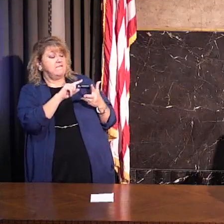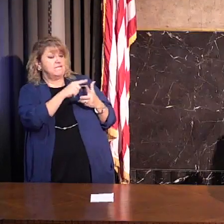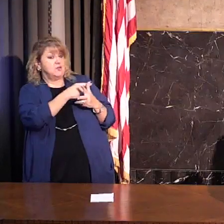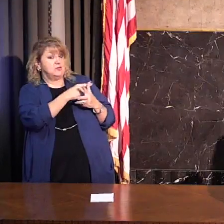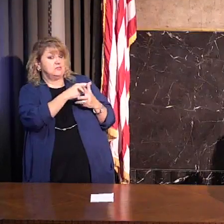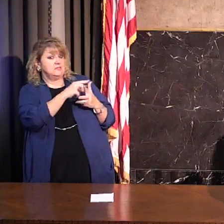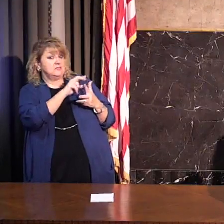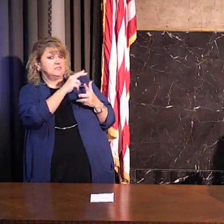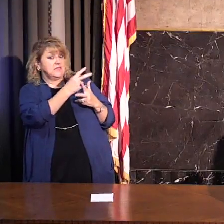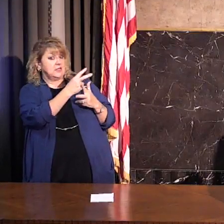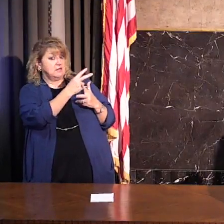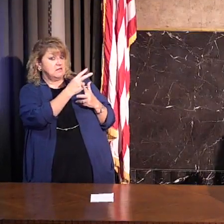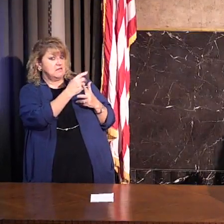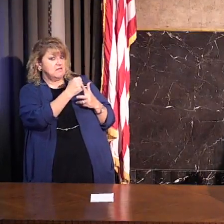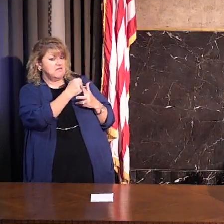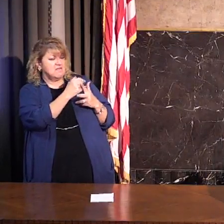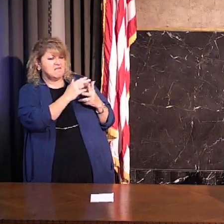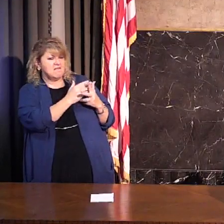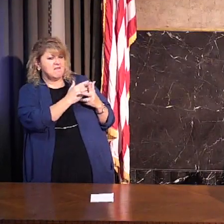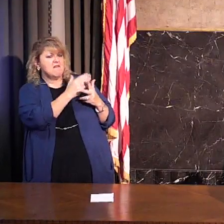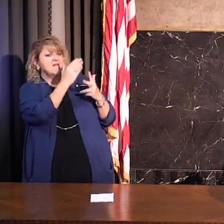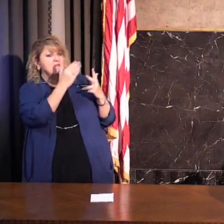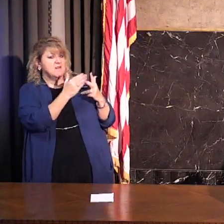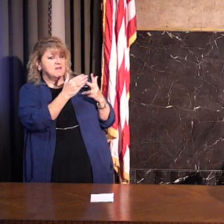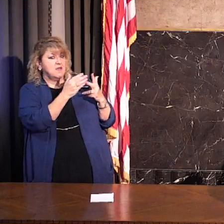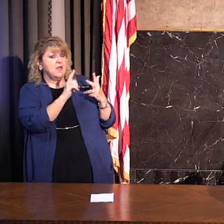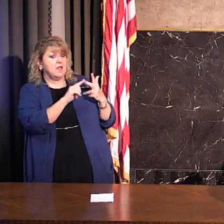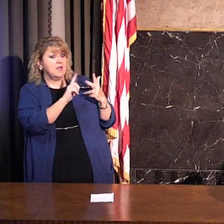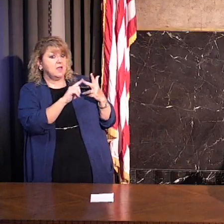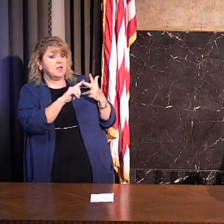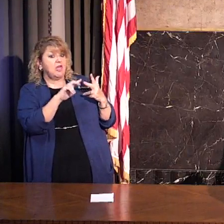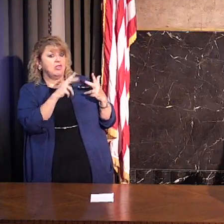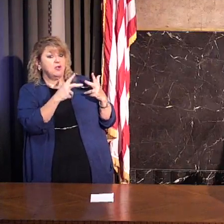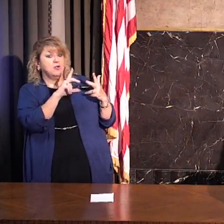after their second dose. That's